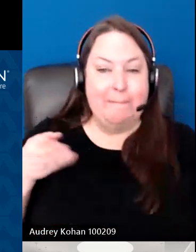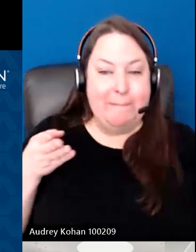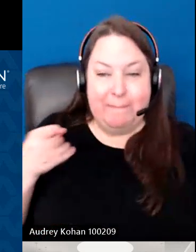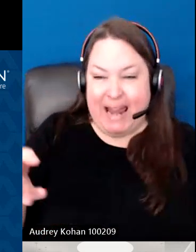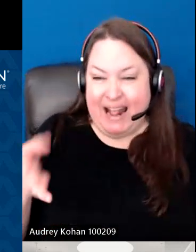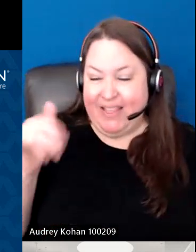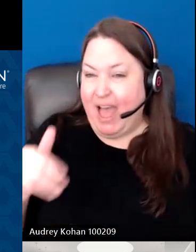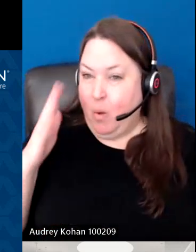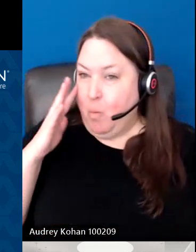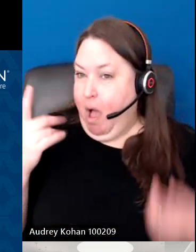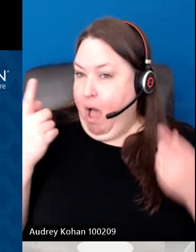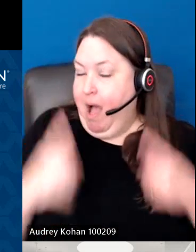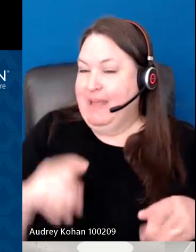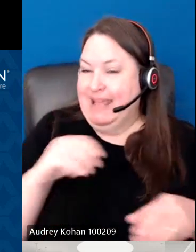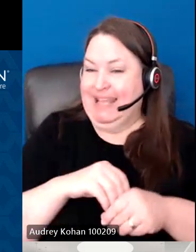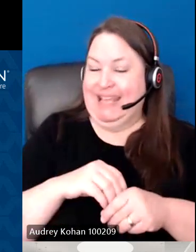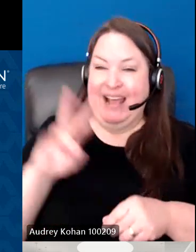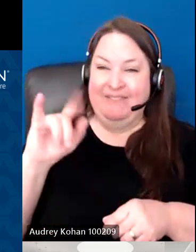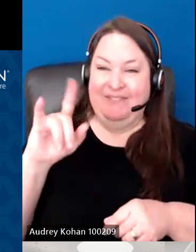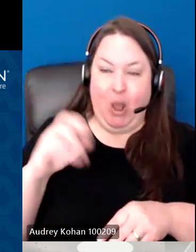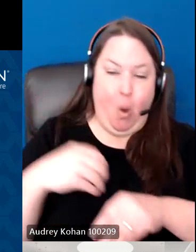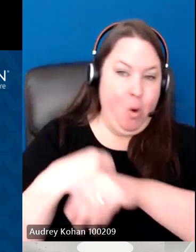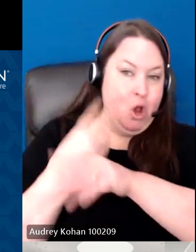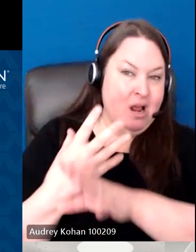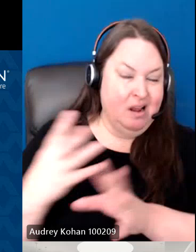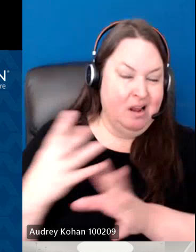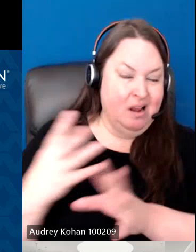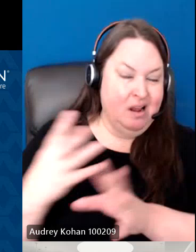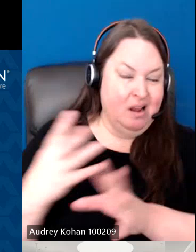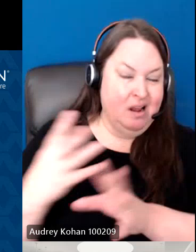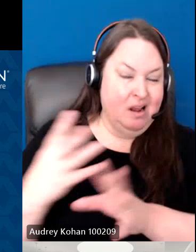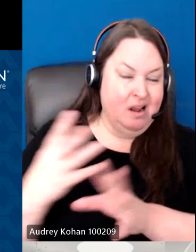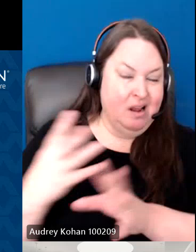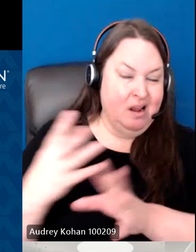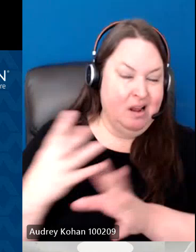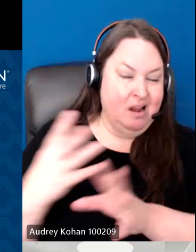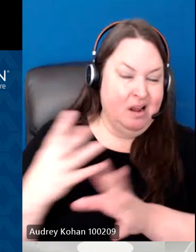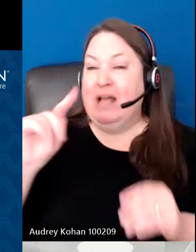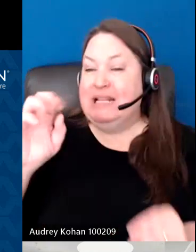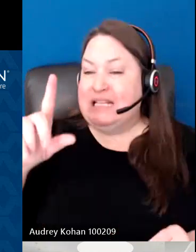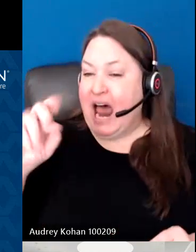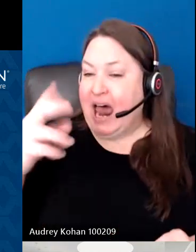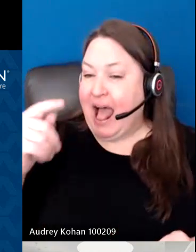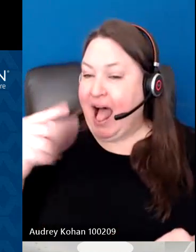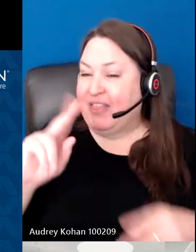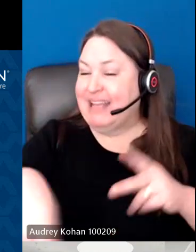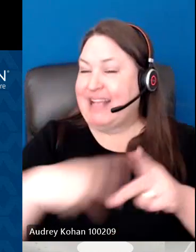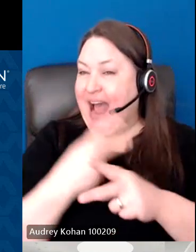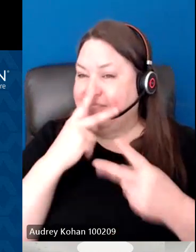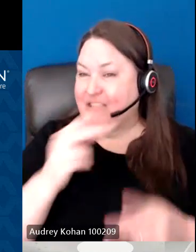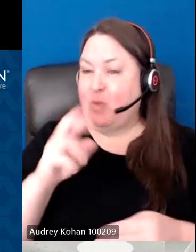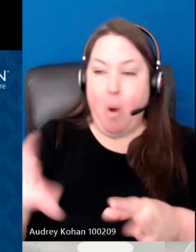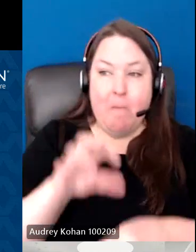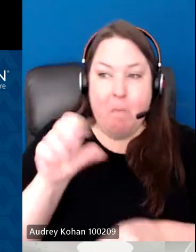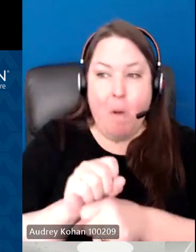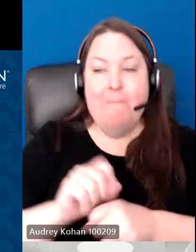place in a video conferencing platform um would be a tella Health type visit or appointment but